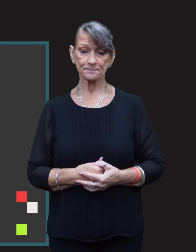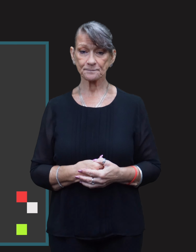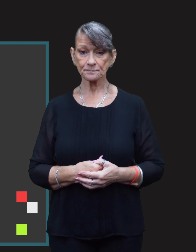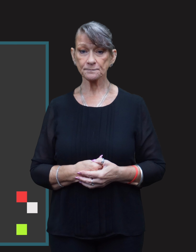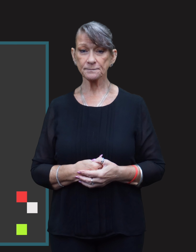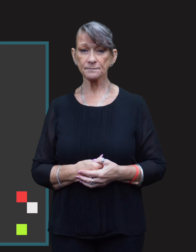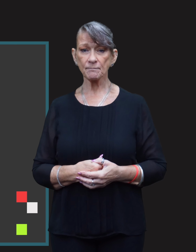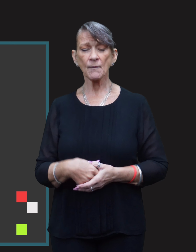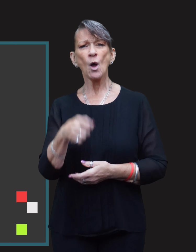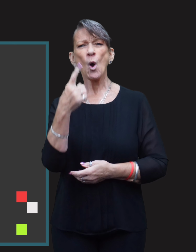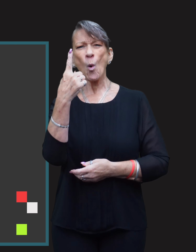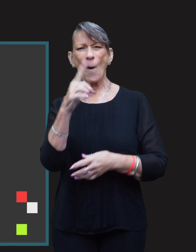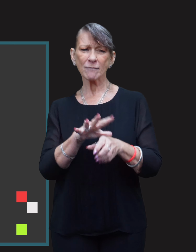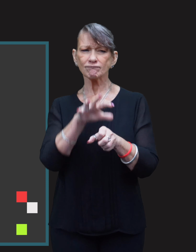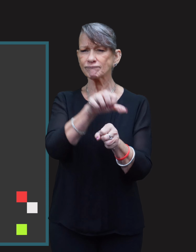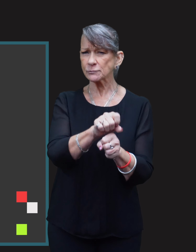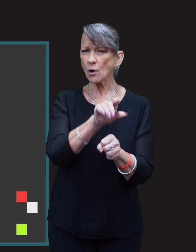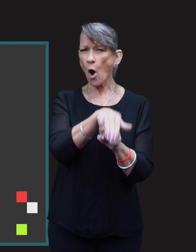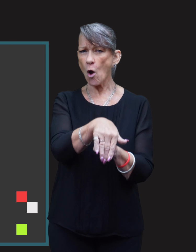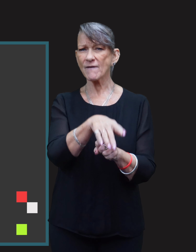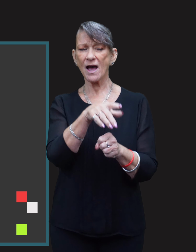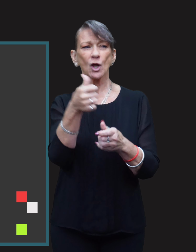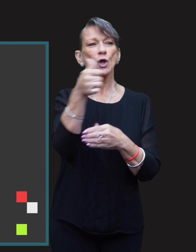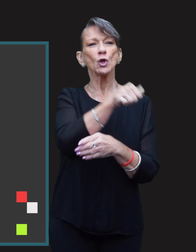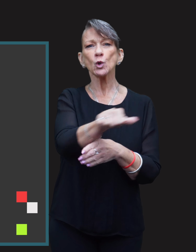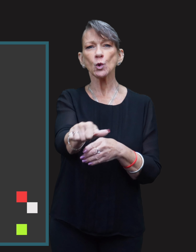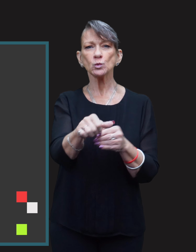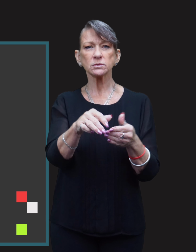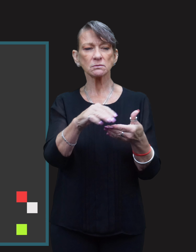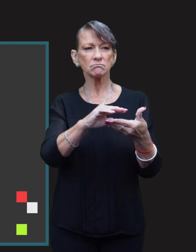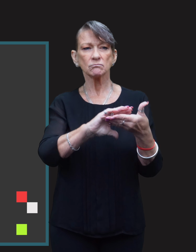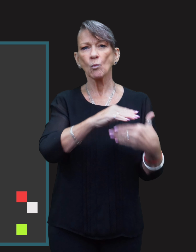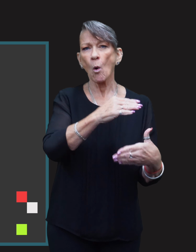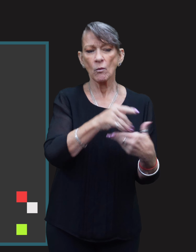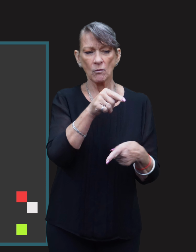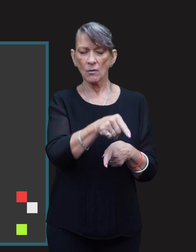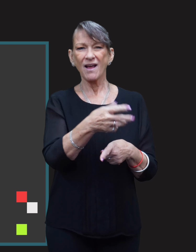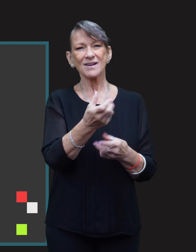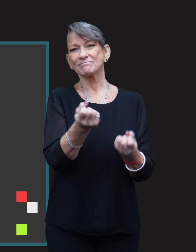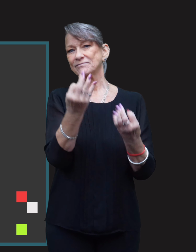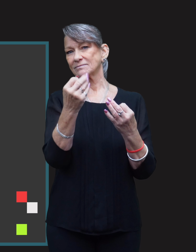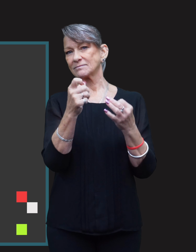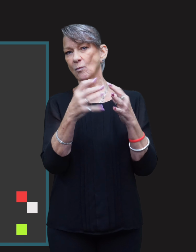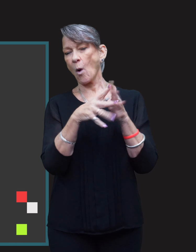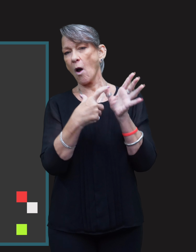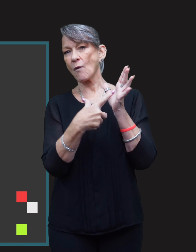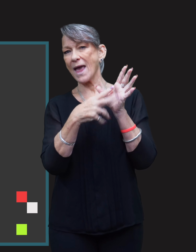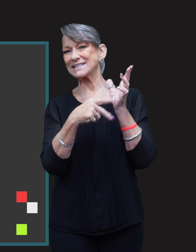One caveat of buying used is the lack of a warranty. So, if you have issues with a used PC,